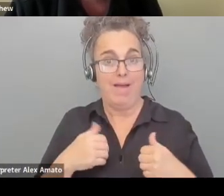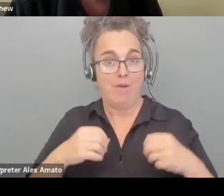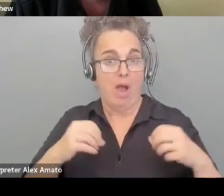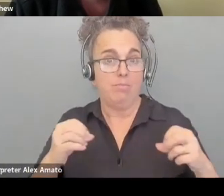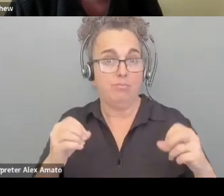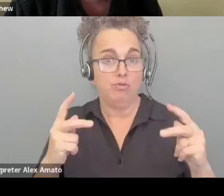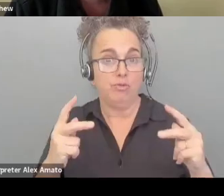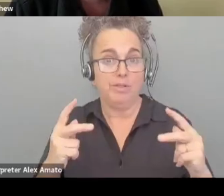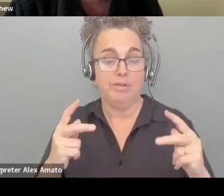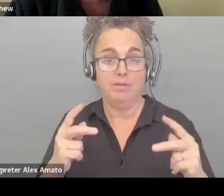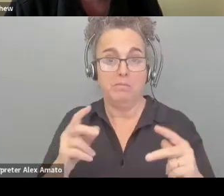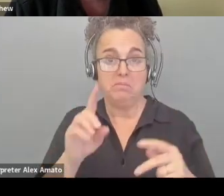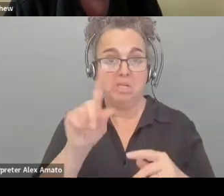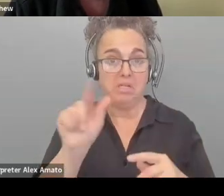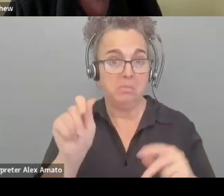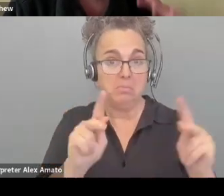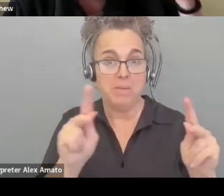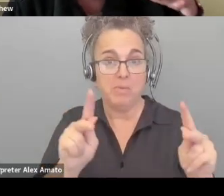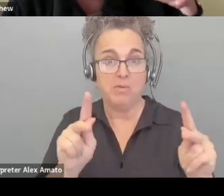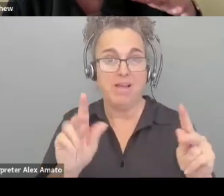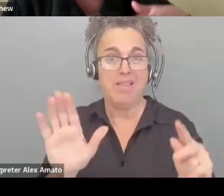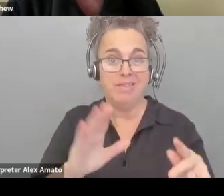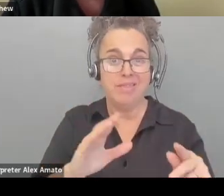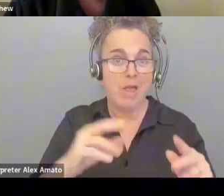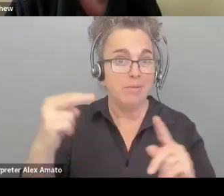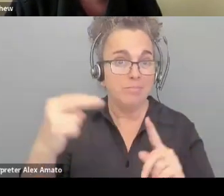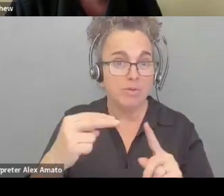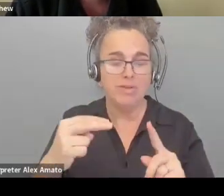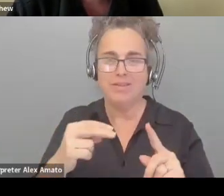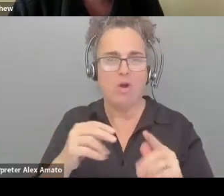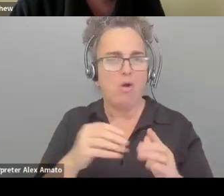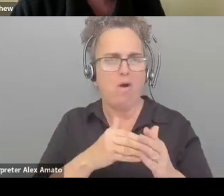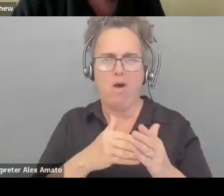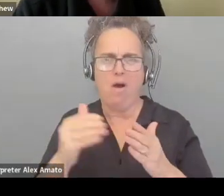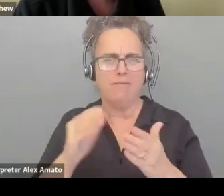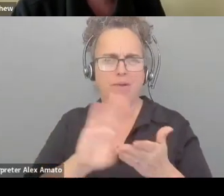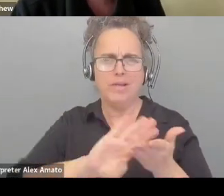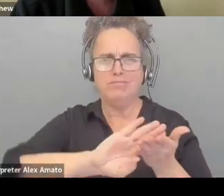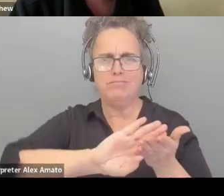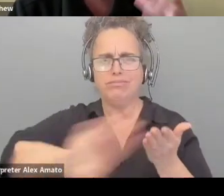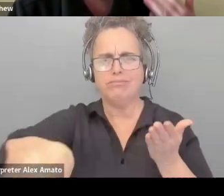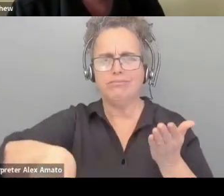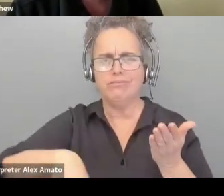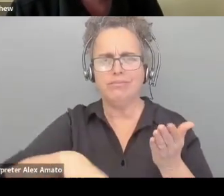and value are often bulldozed - flattened - by how we think about how